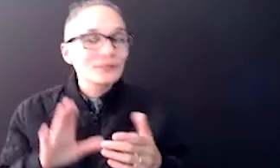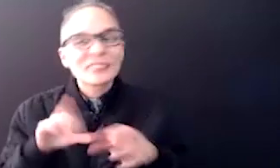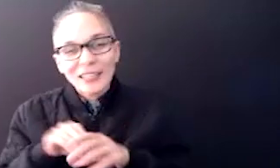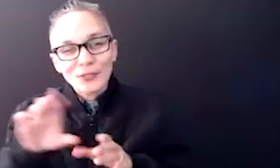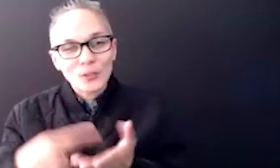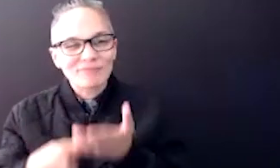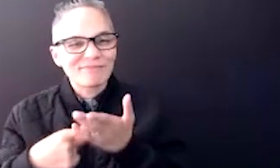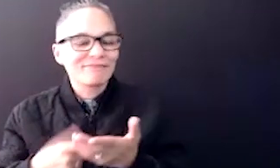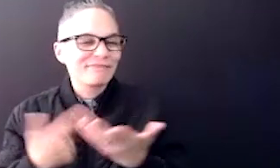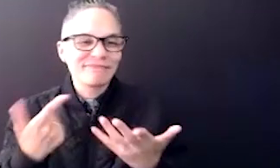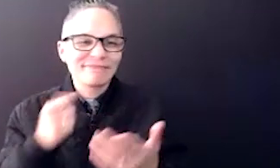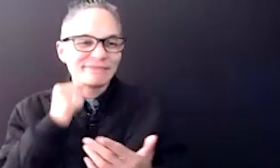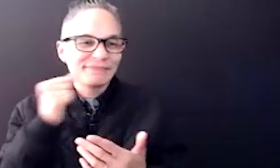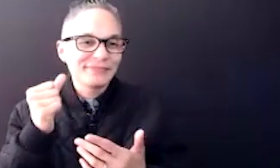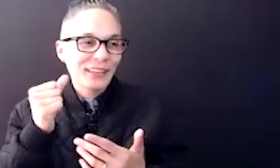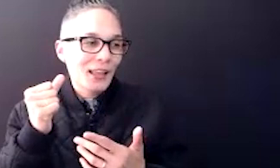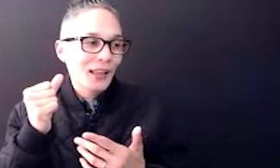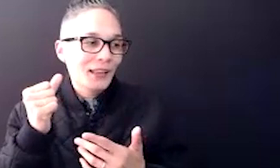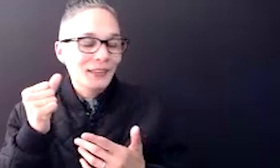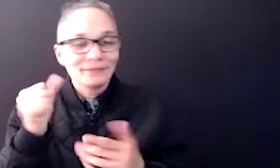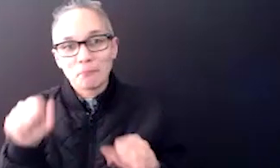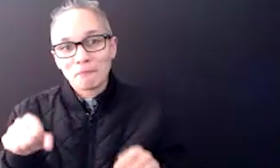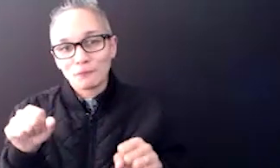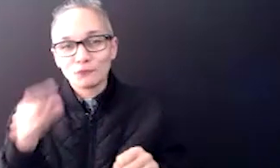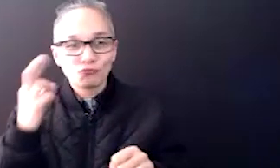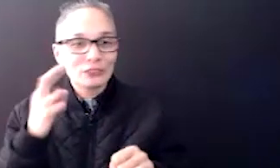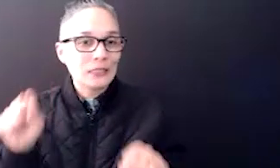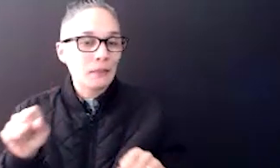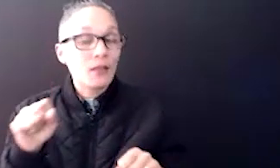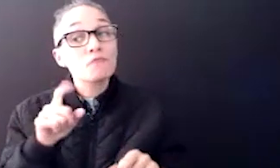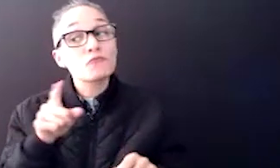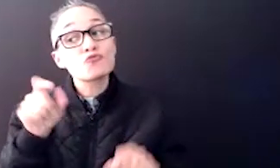That's just not reasonable. What you know, what you could do instead